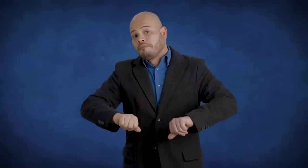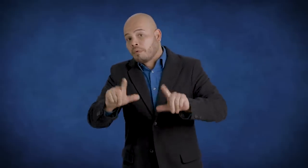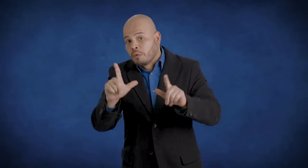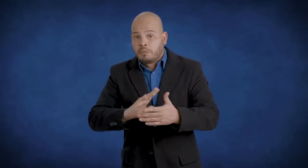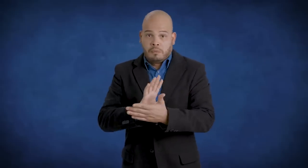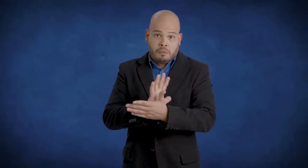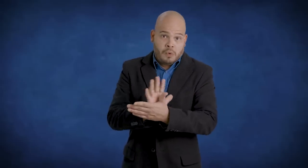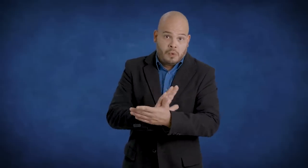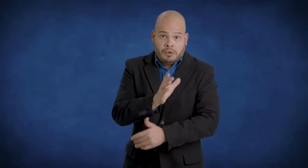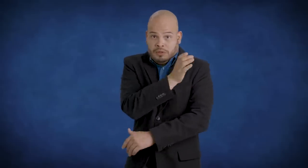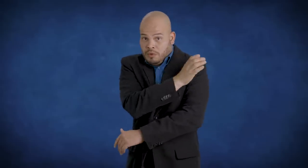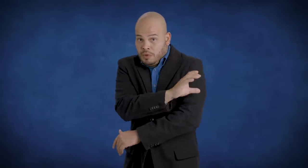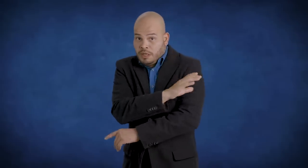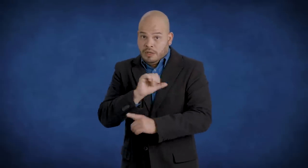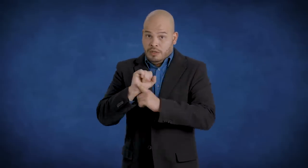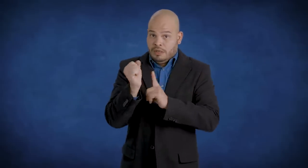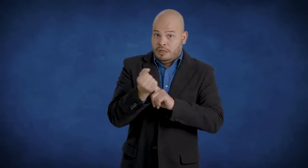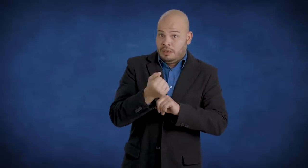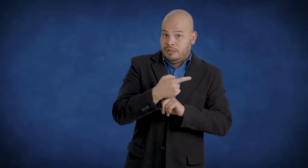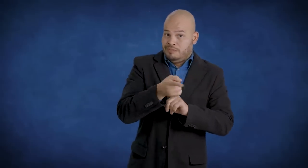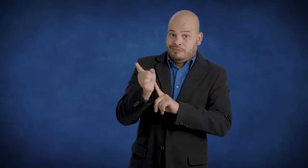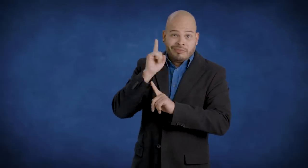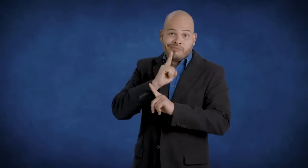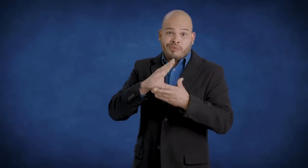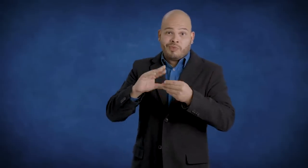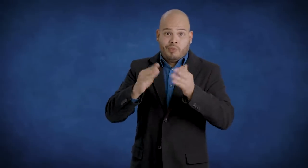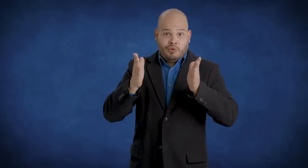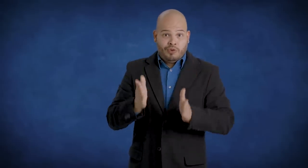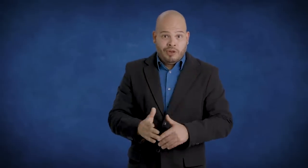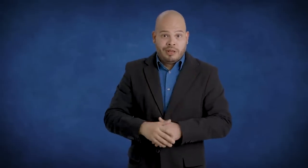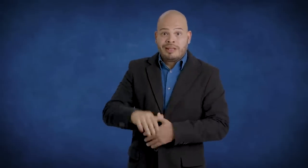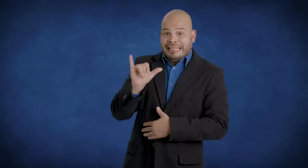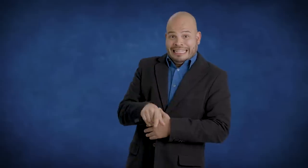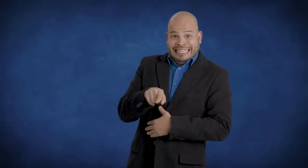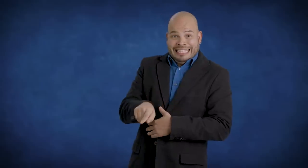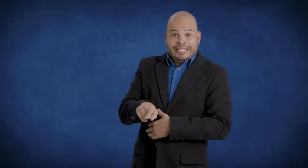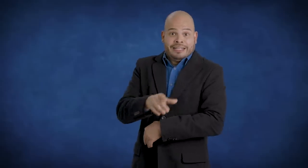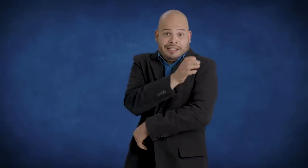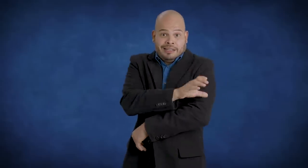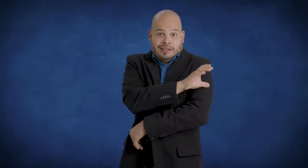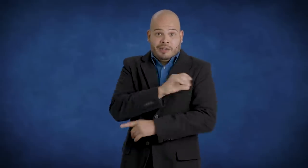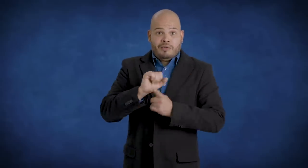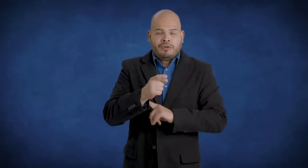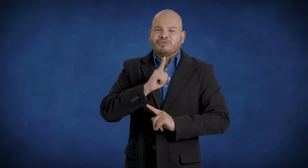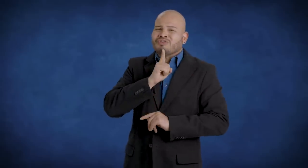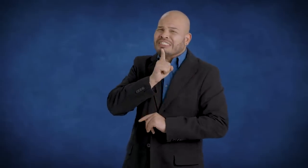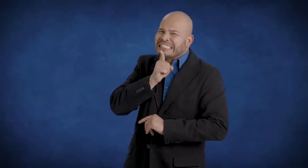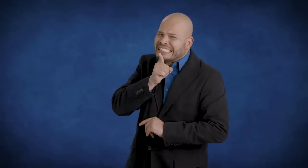The clinical scenarios were designed based on real life experiences of Deaf people in the healthcare system,